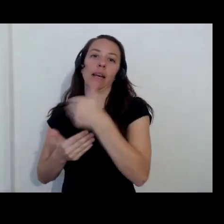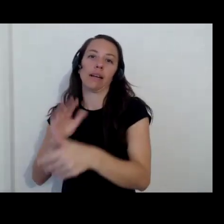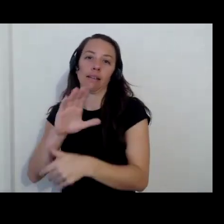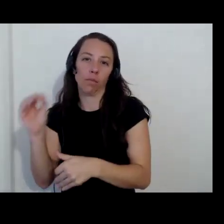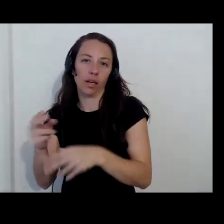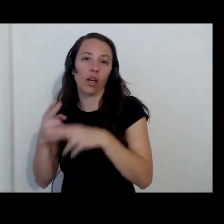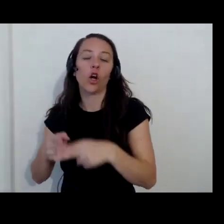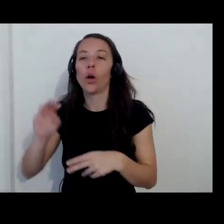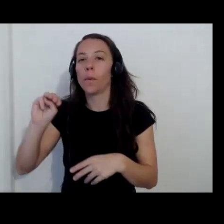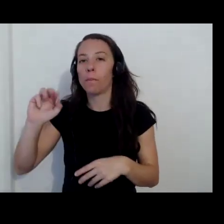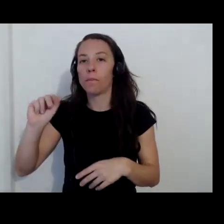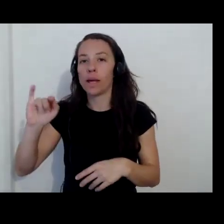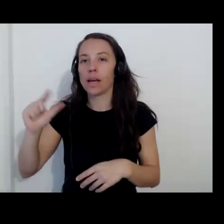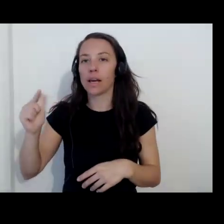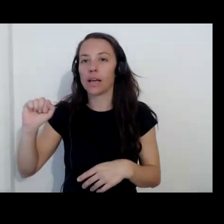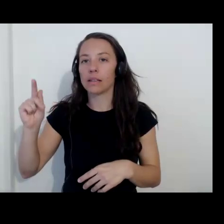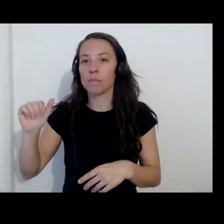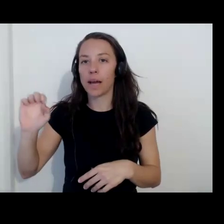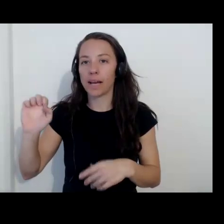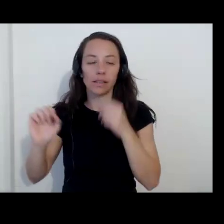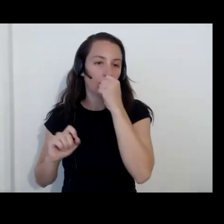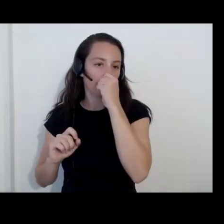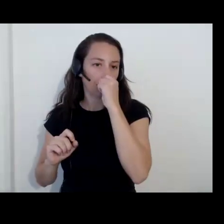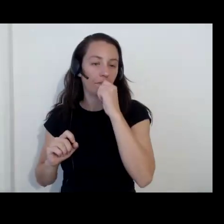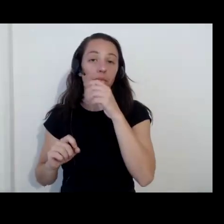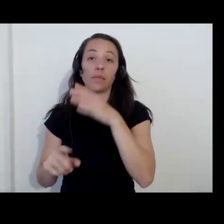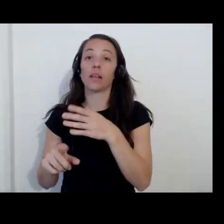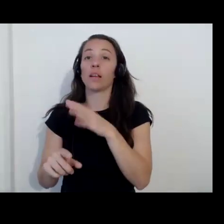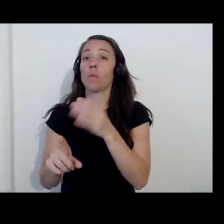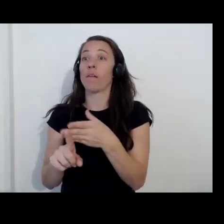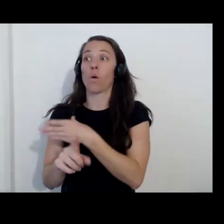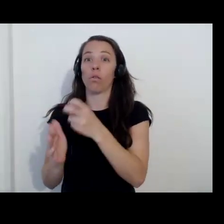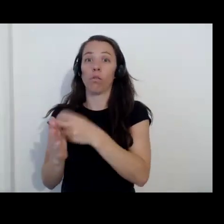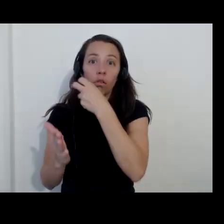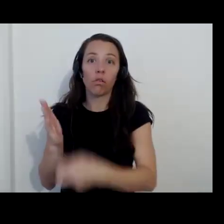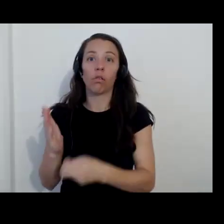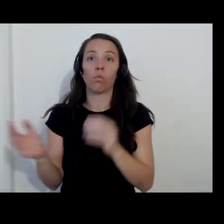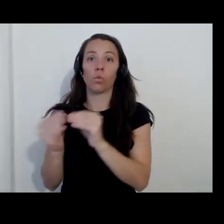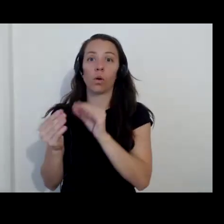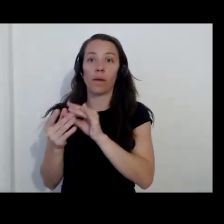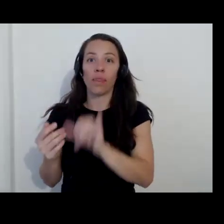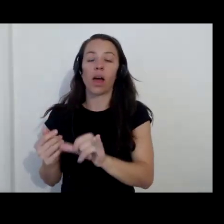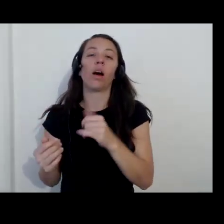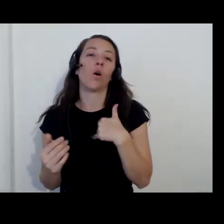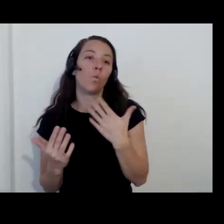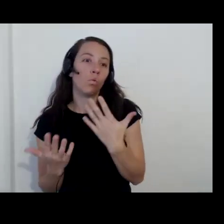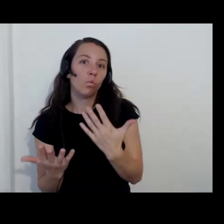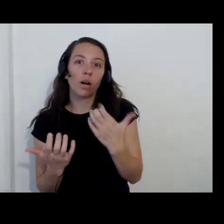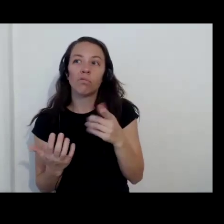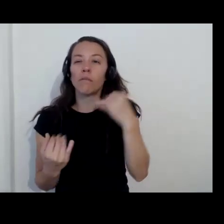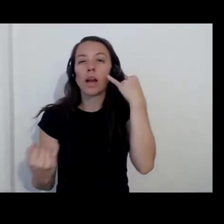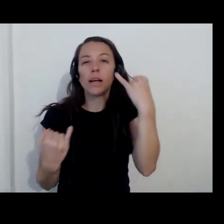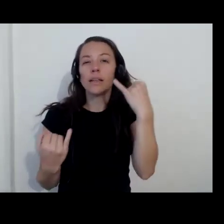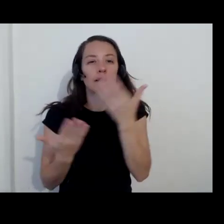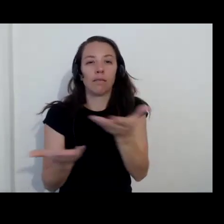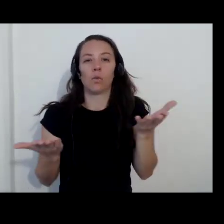Before I dive into Making Space I'd love to get an idea of what you think the